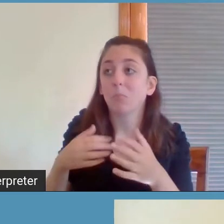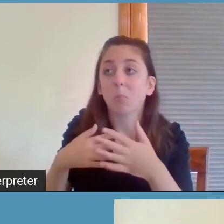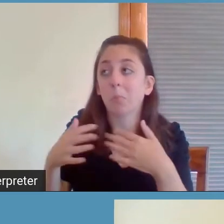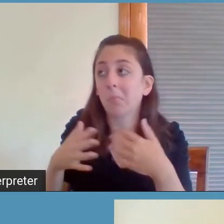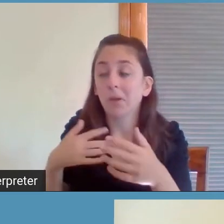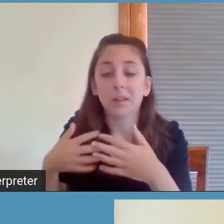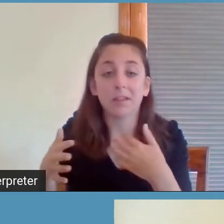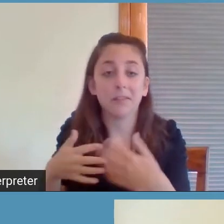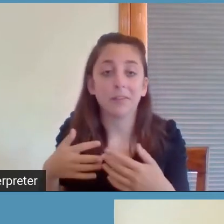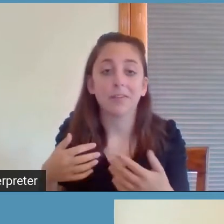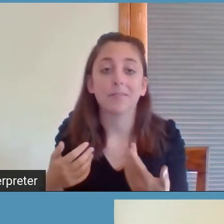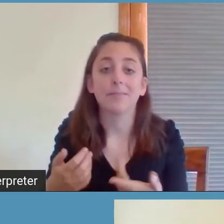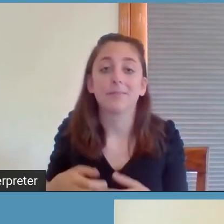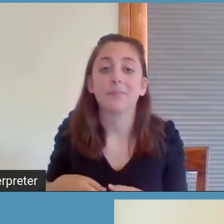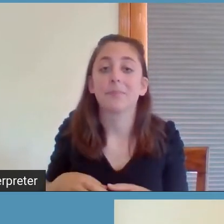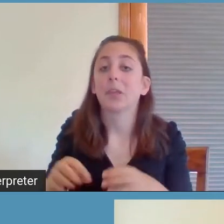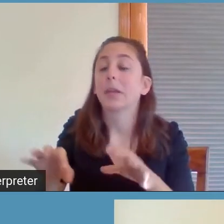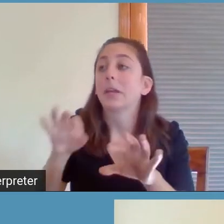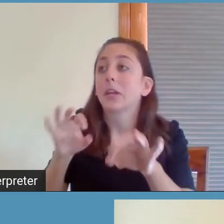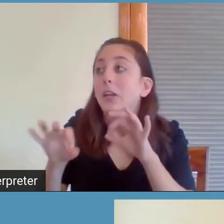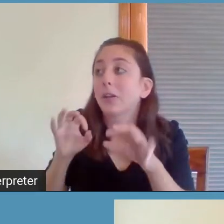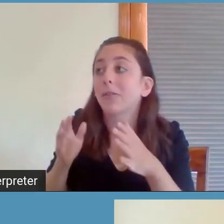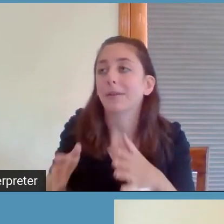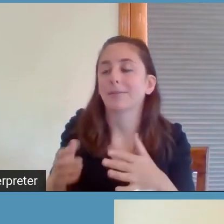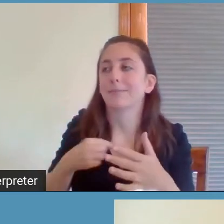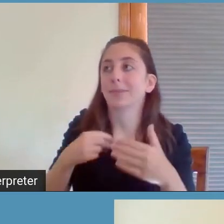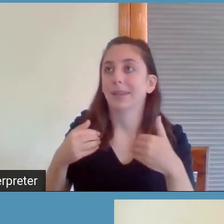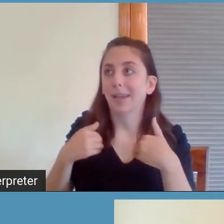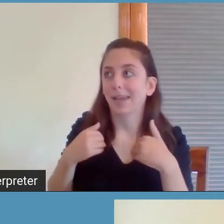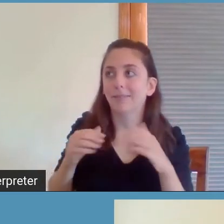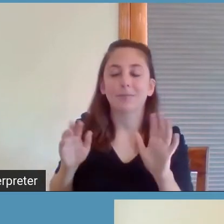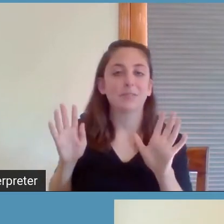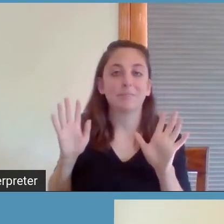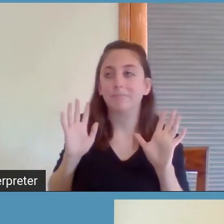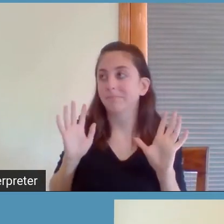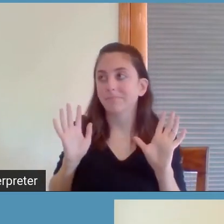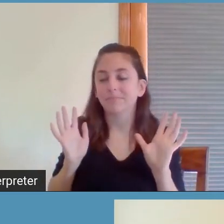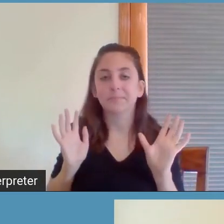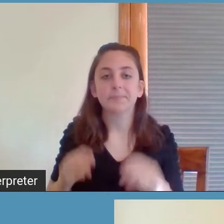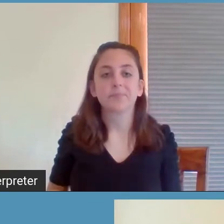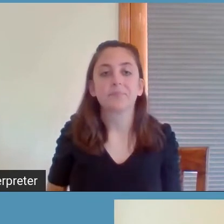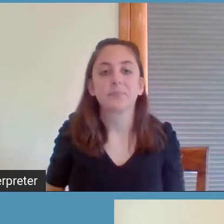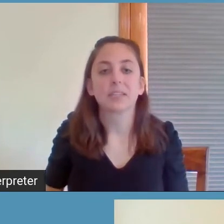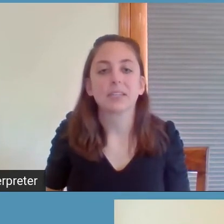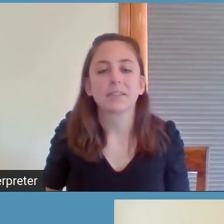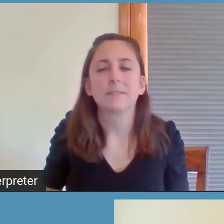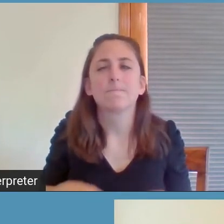know i had a curator but the curator was handed off um it was a different experience different